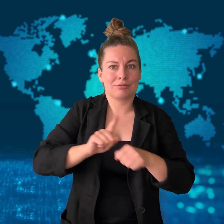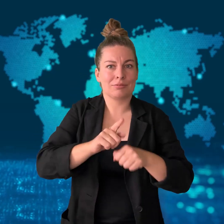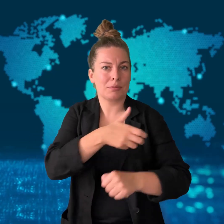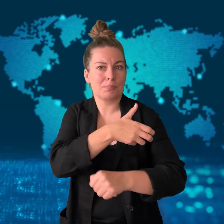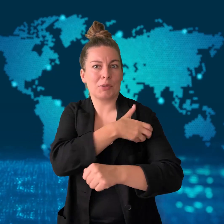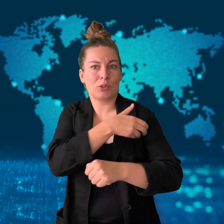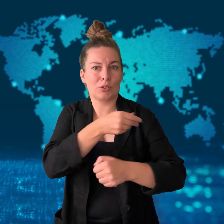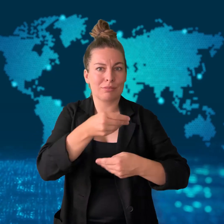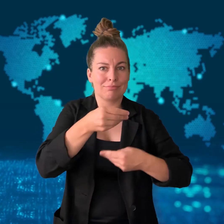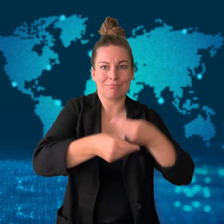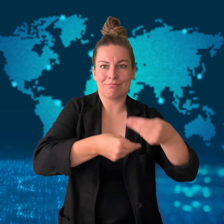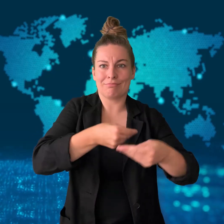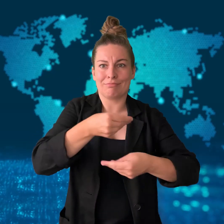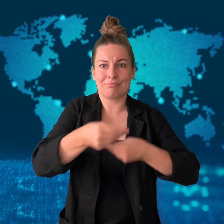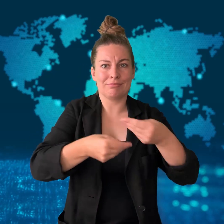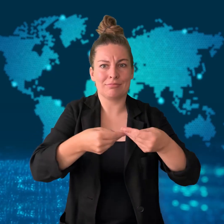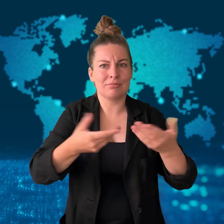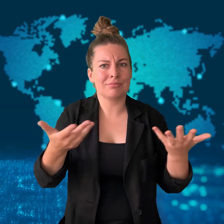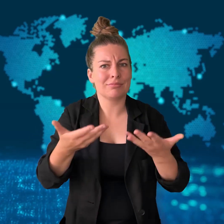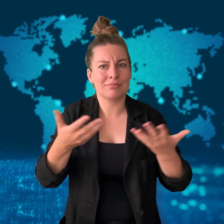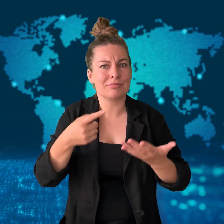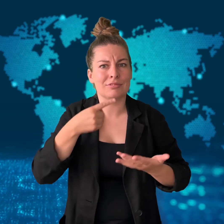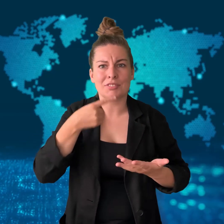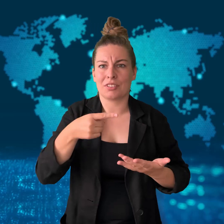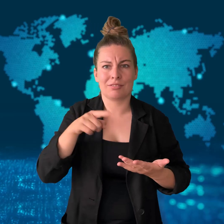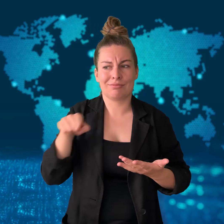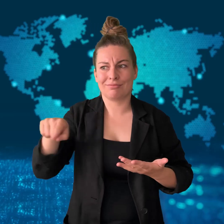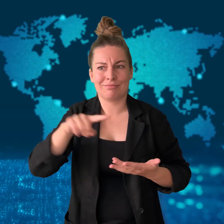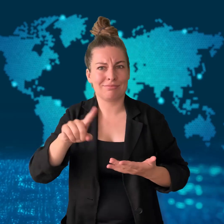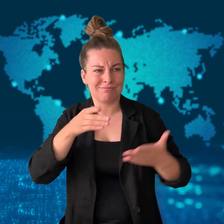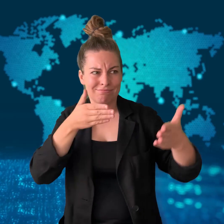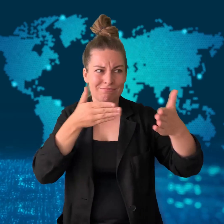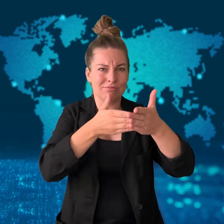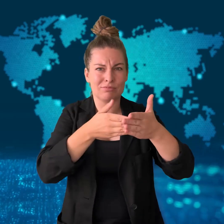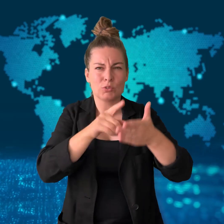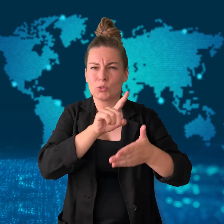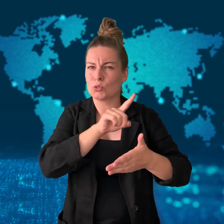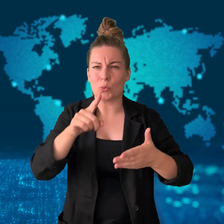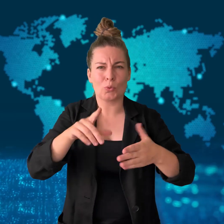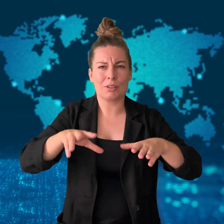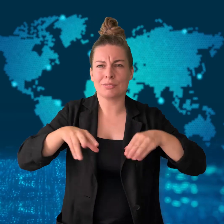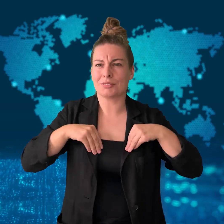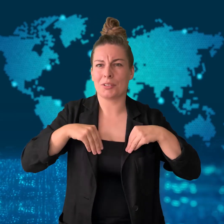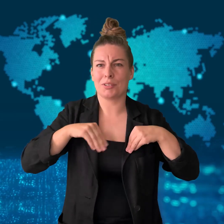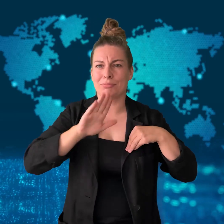the king's power being "inherited," saying it is